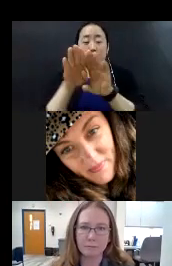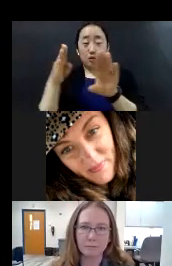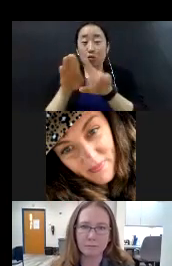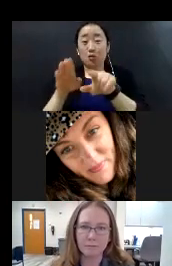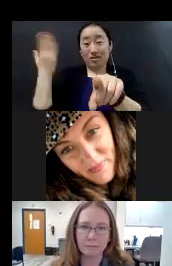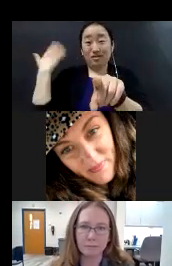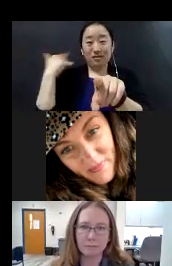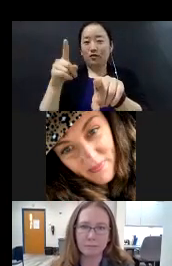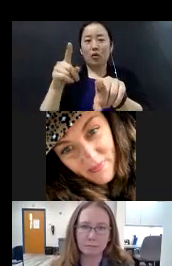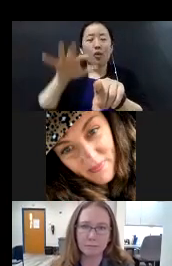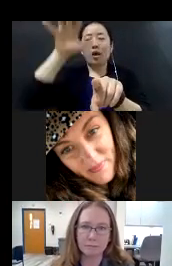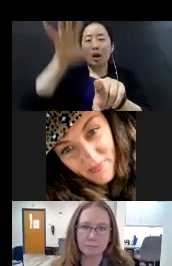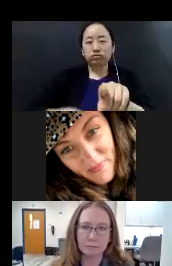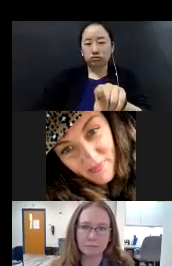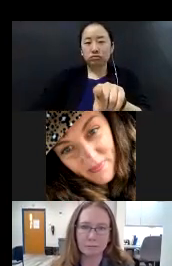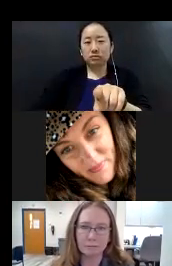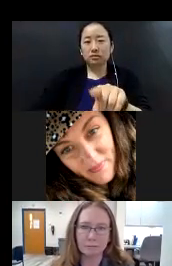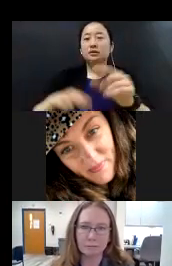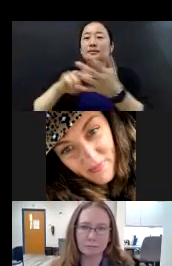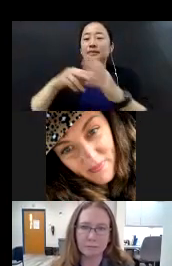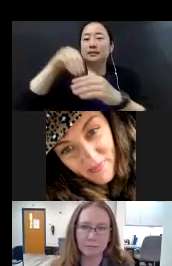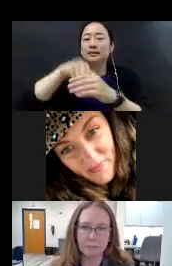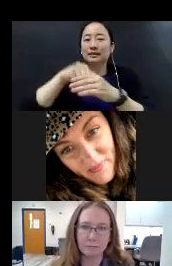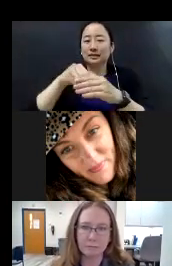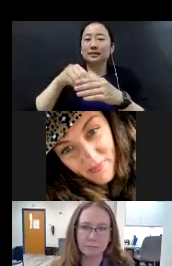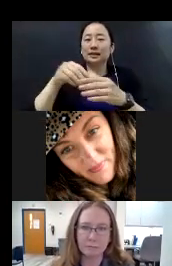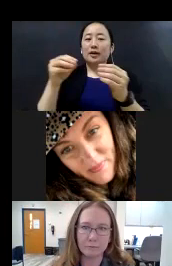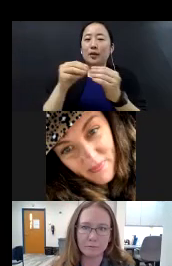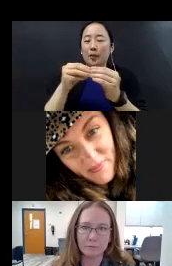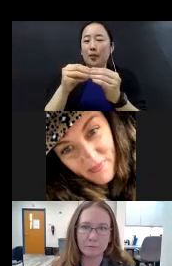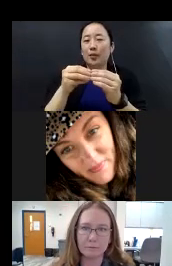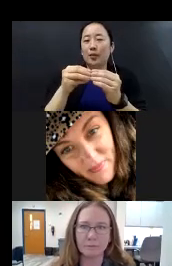MAKE THE INTERIOR SPACE A LITTLE BIT MORE MANAGEABLE WITH THE WHEELCHAIR.